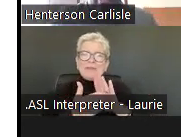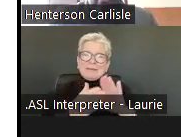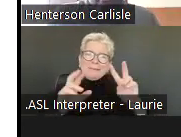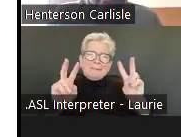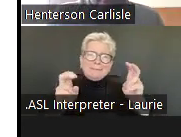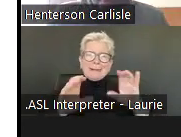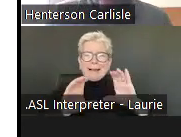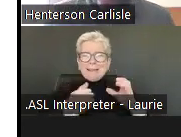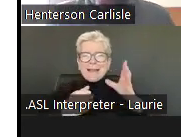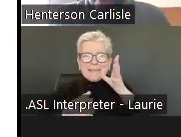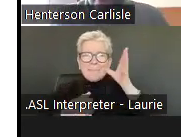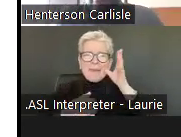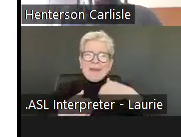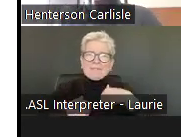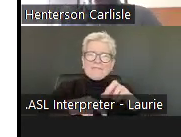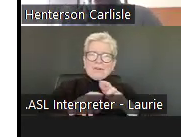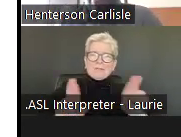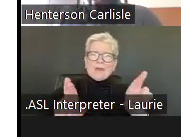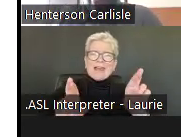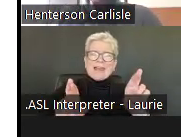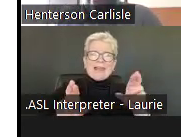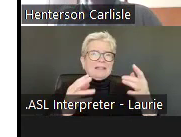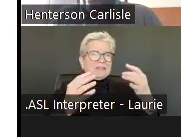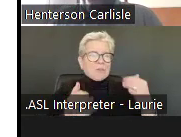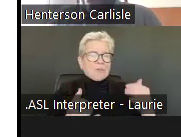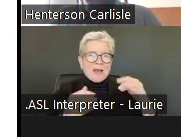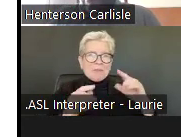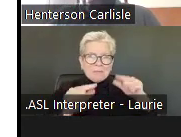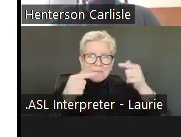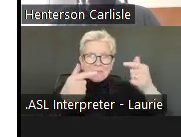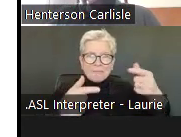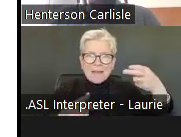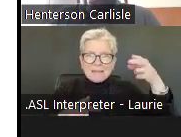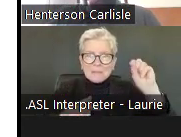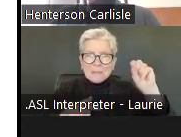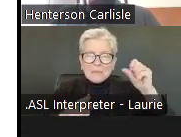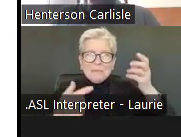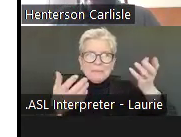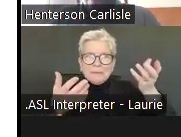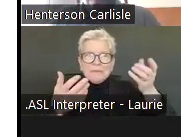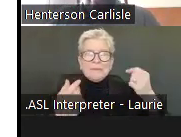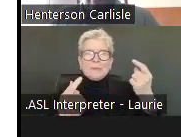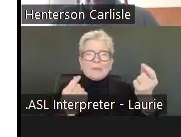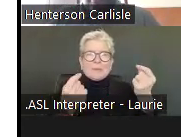so what can we do to help you know, is that a grade level set of parents that are ninth grade